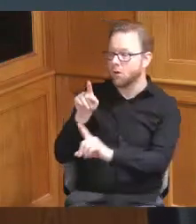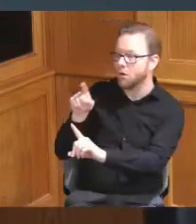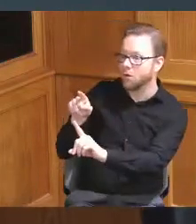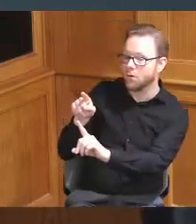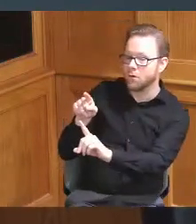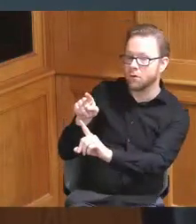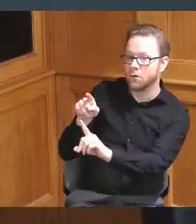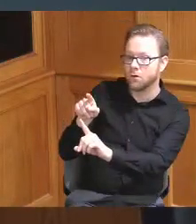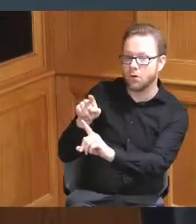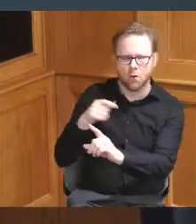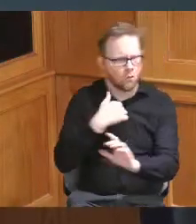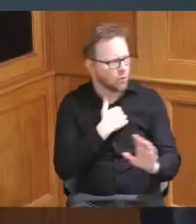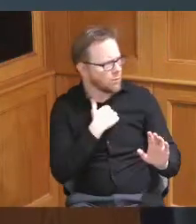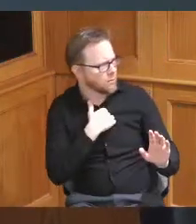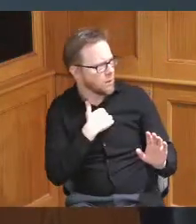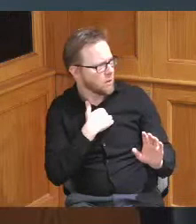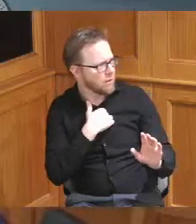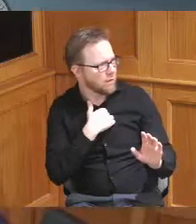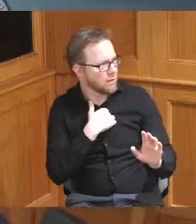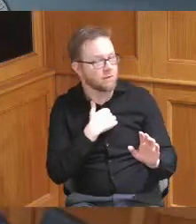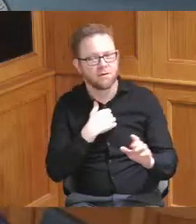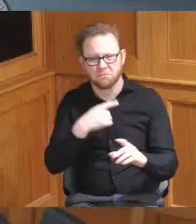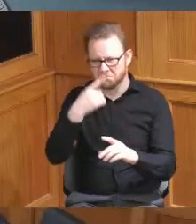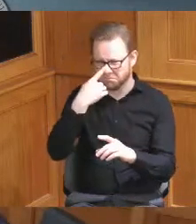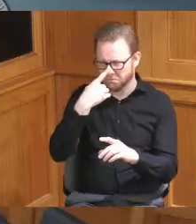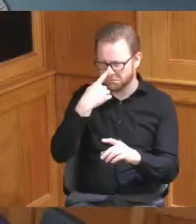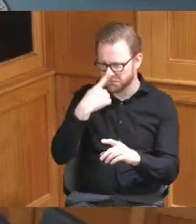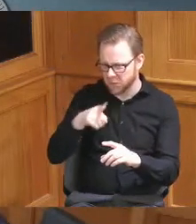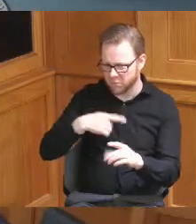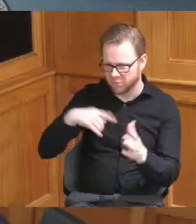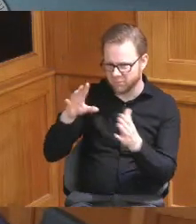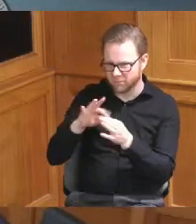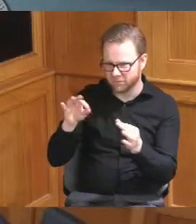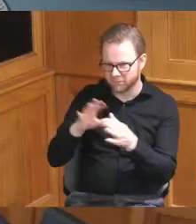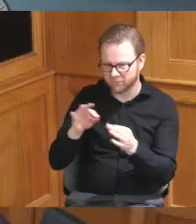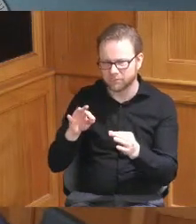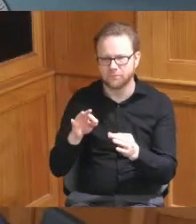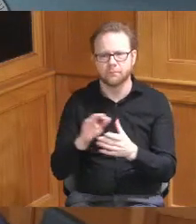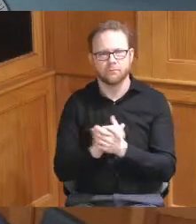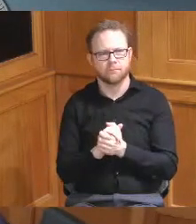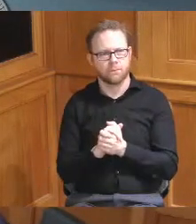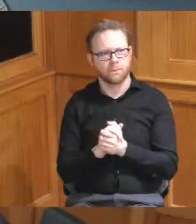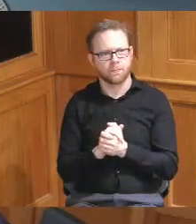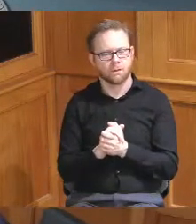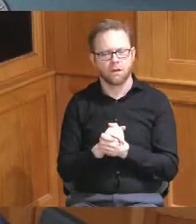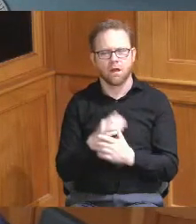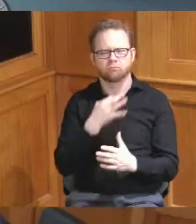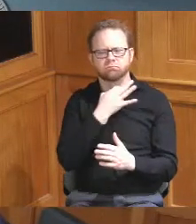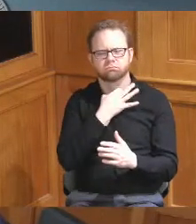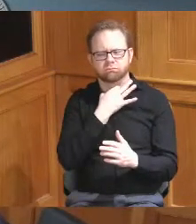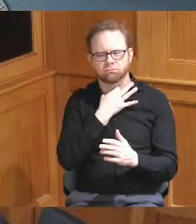sorry oh Commissioner Dumas if I could just make a comment and wonder if we can have a moment of